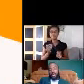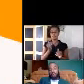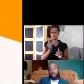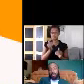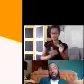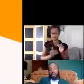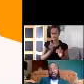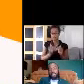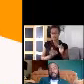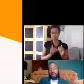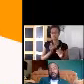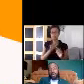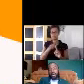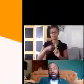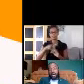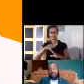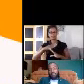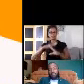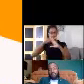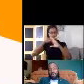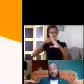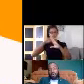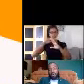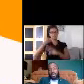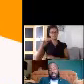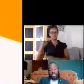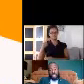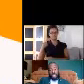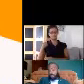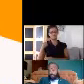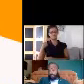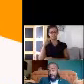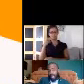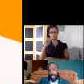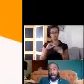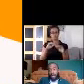we put up when it comes to organizational change.